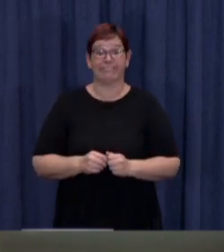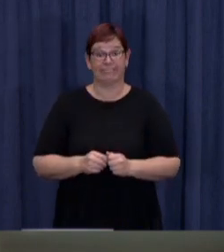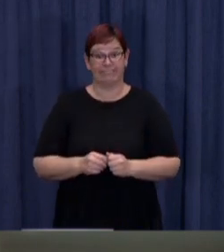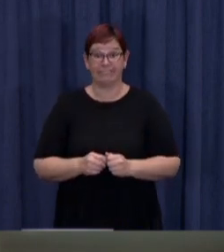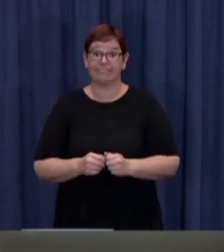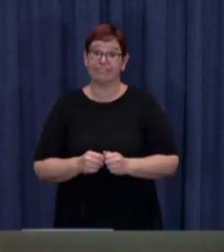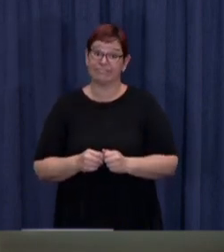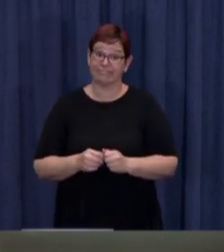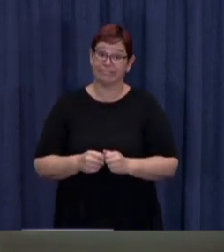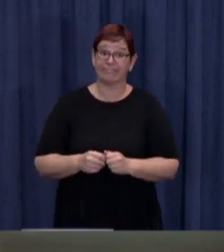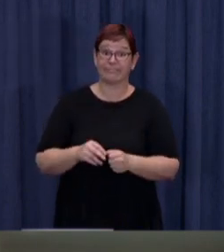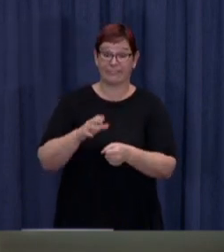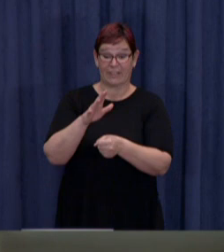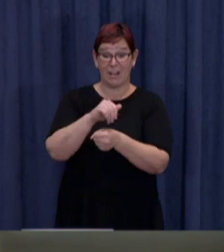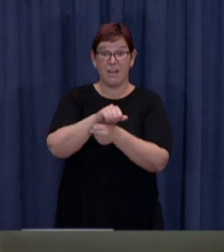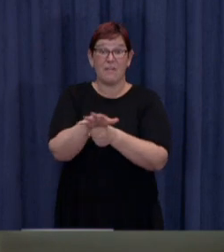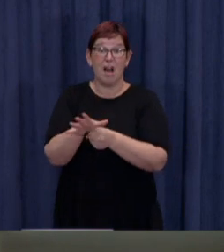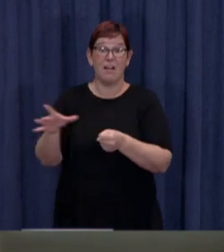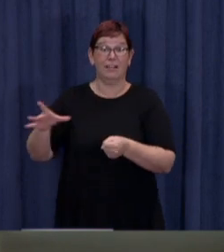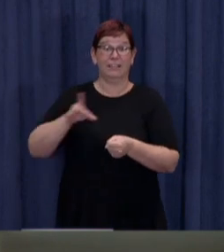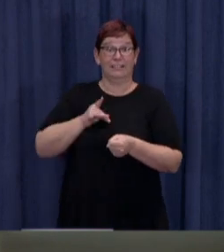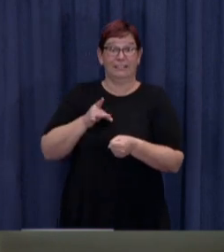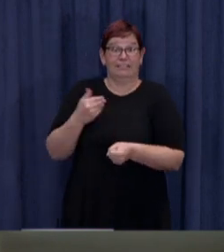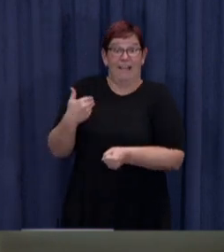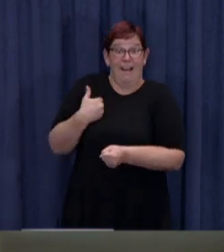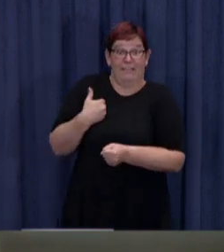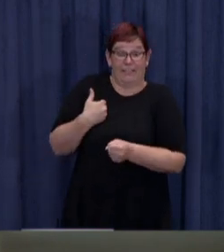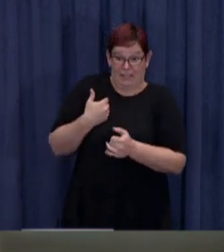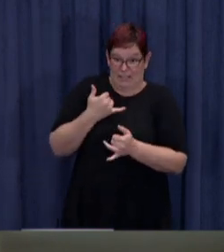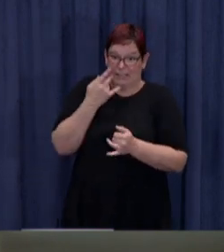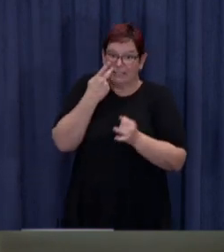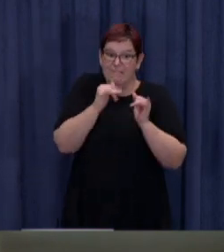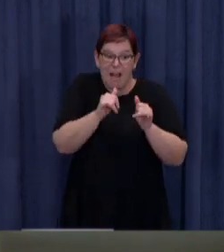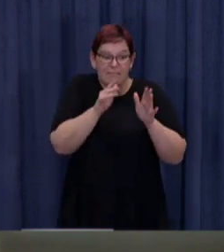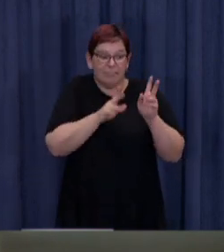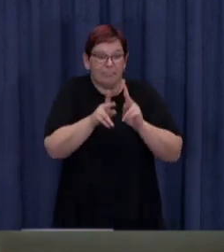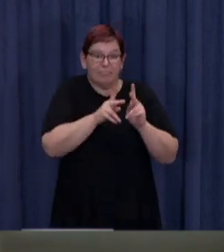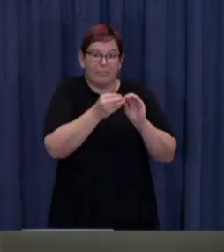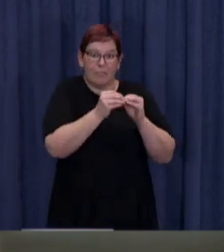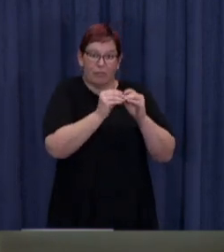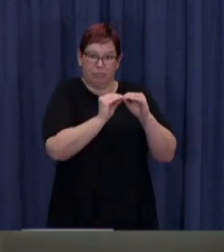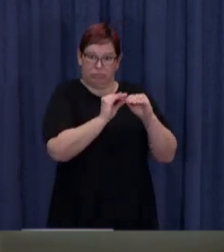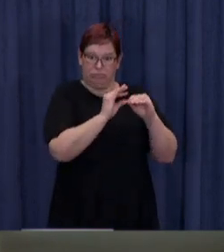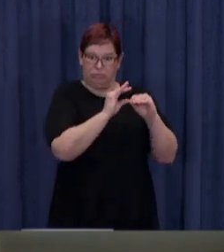serious discussion between myself and the Premier and some of his Ministers and people in the Federal Government as well because I